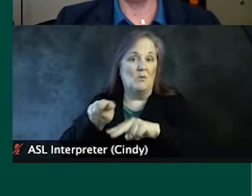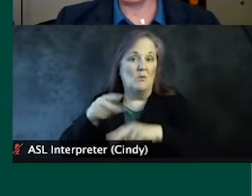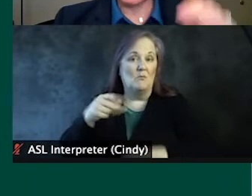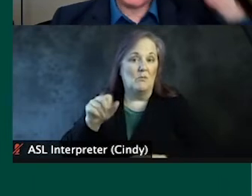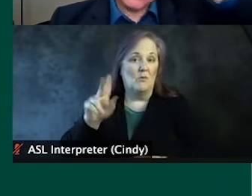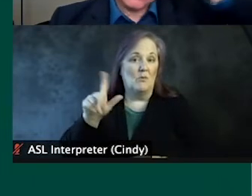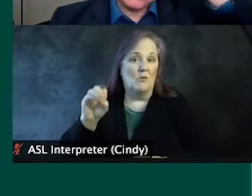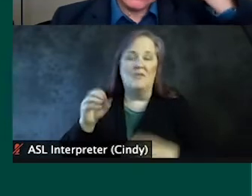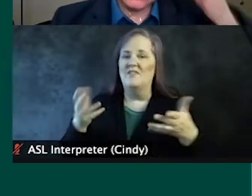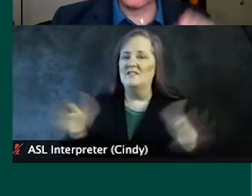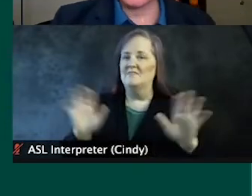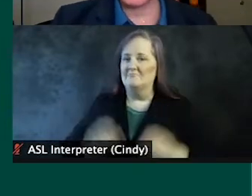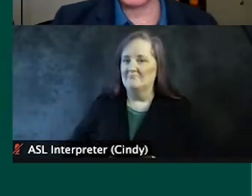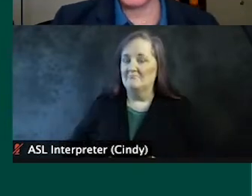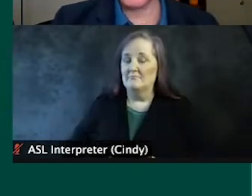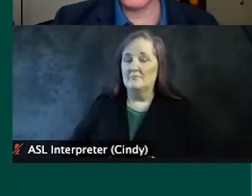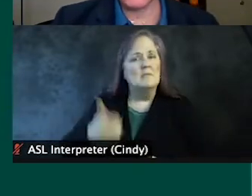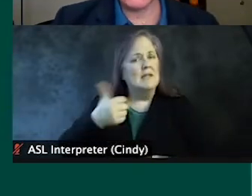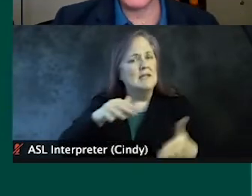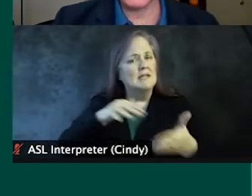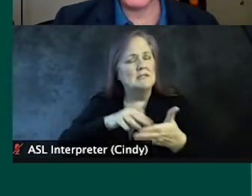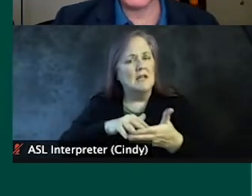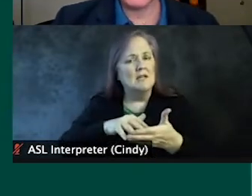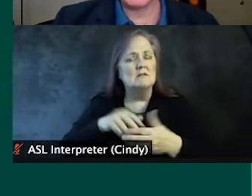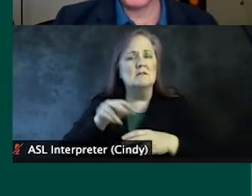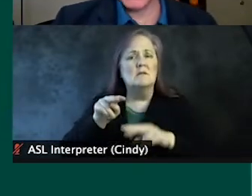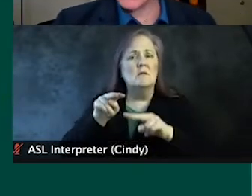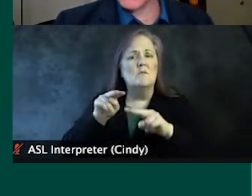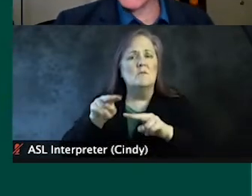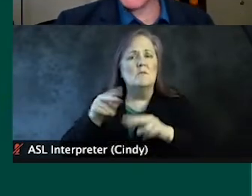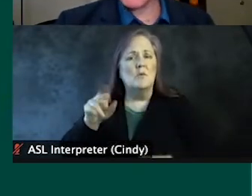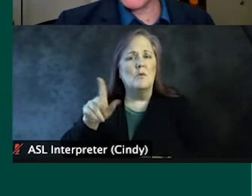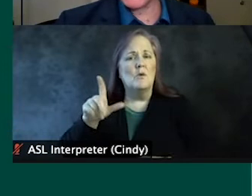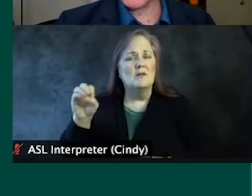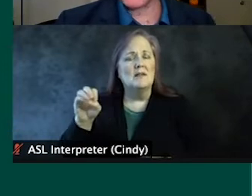It looks like that is it for questions on this, unless anybody has a last-minute one to put in the Q